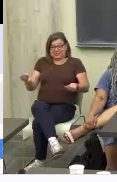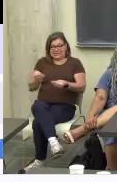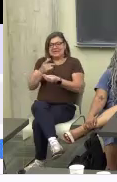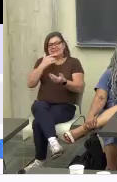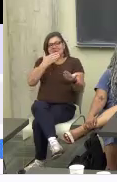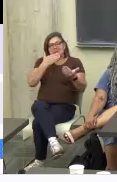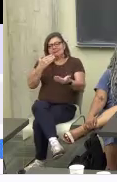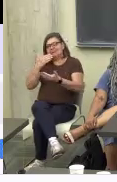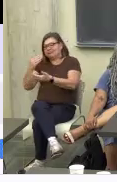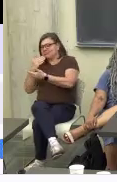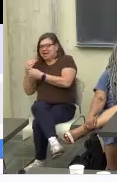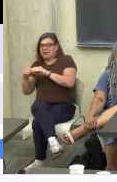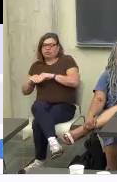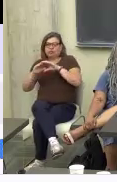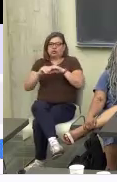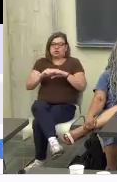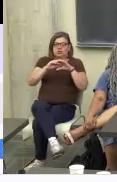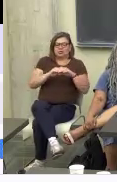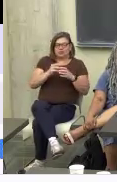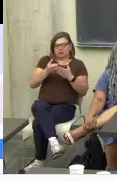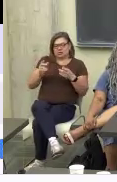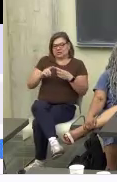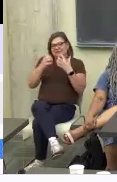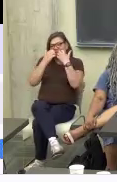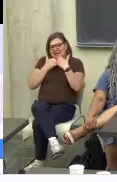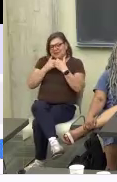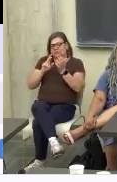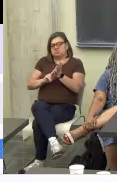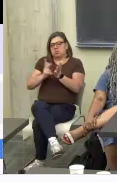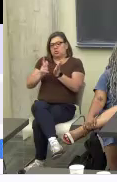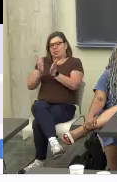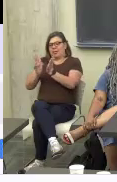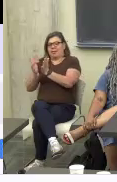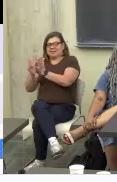the infinitely renewable resource of kindness which multiplies every time it's shared rather